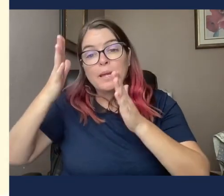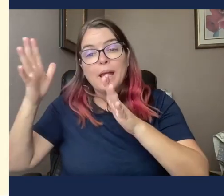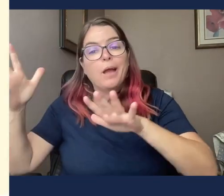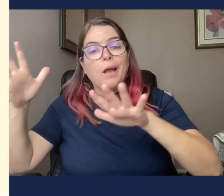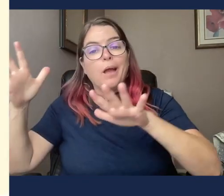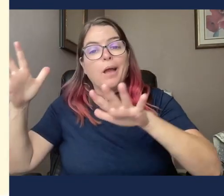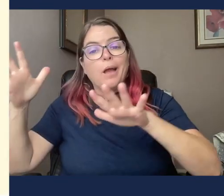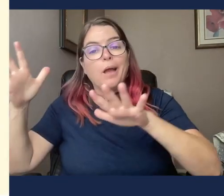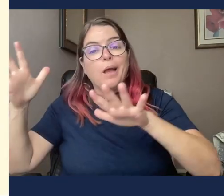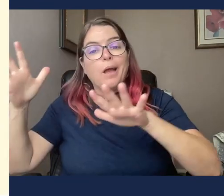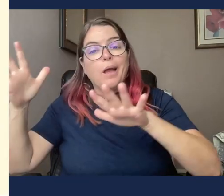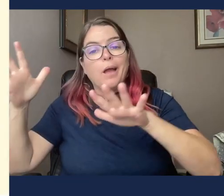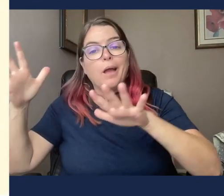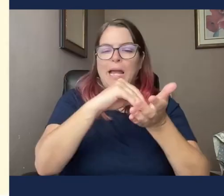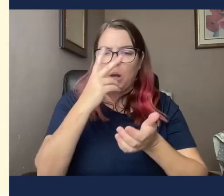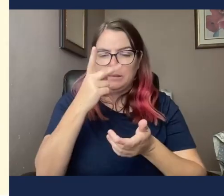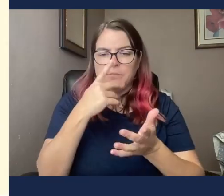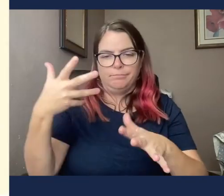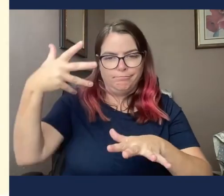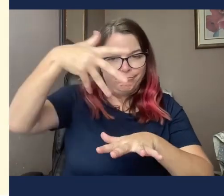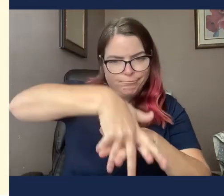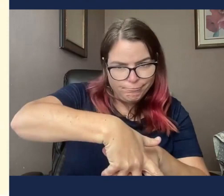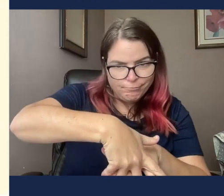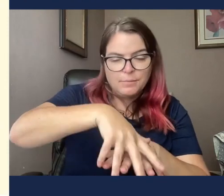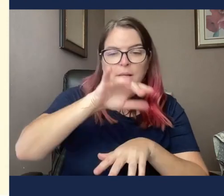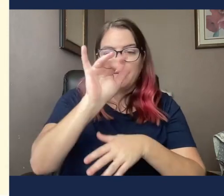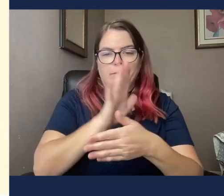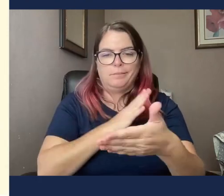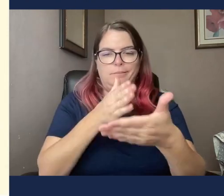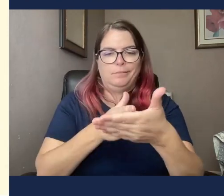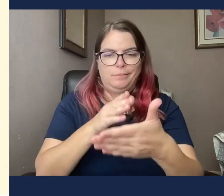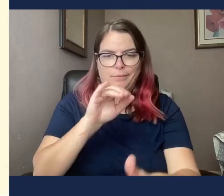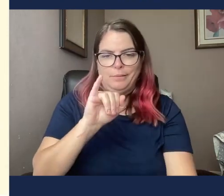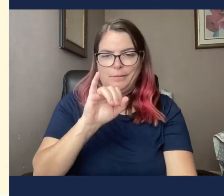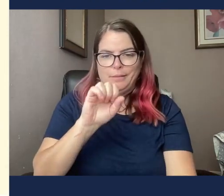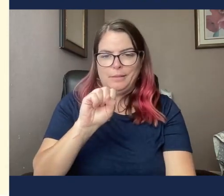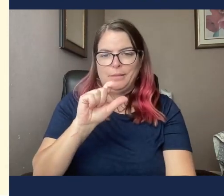associate it with Islam who are assumed to be all the same. So